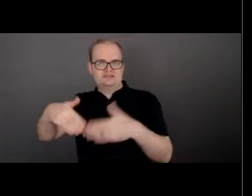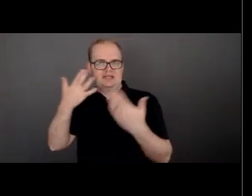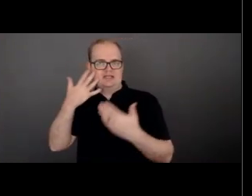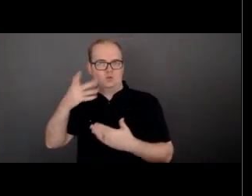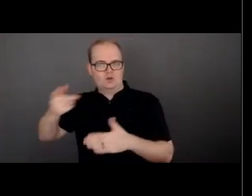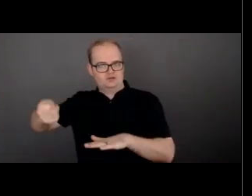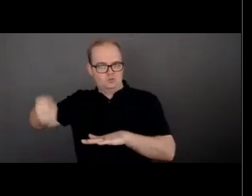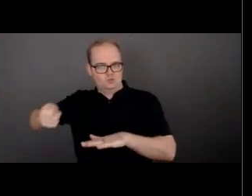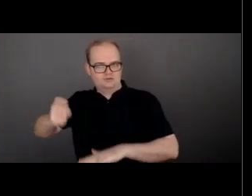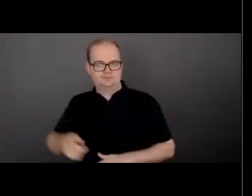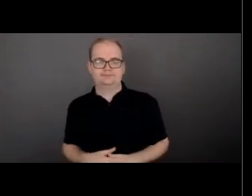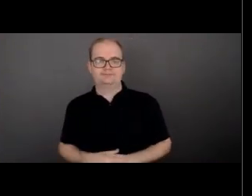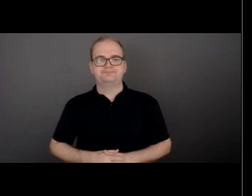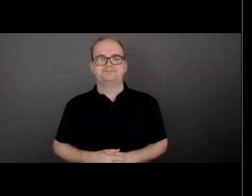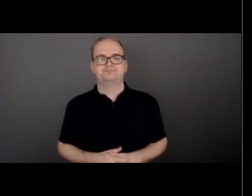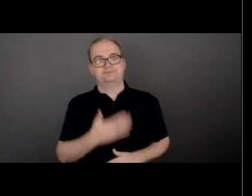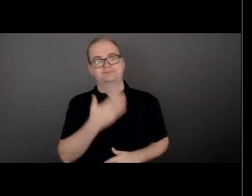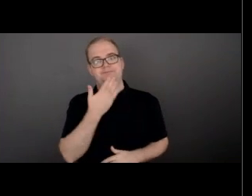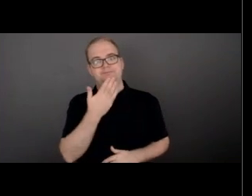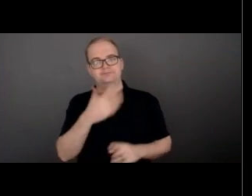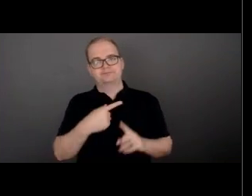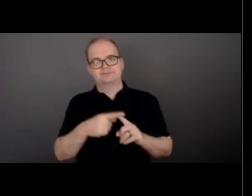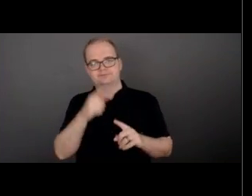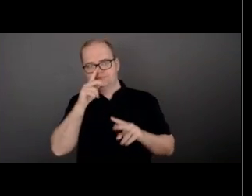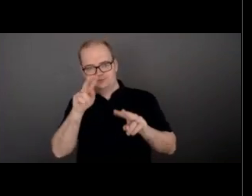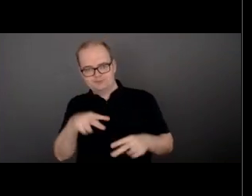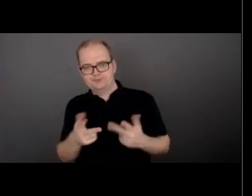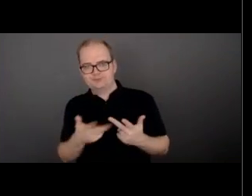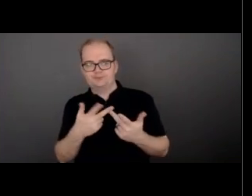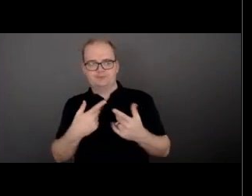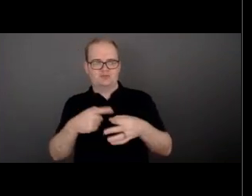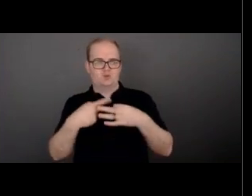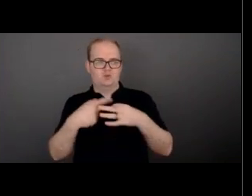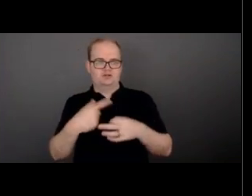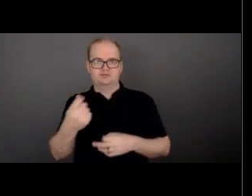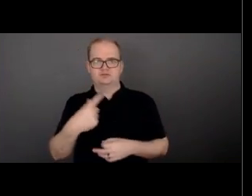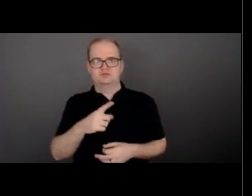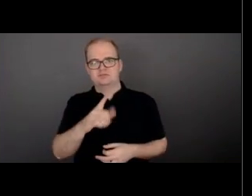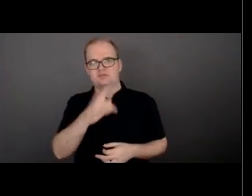I can see some more questions coming through around that and unfortunately we can't answer